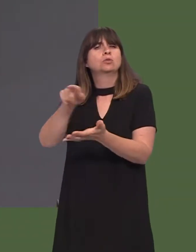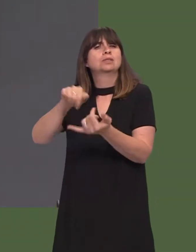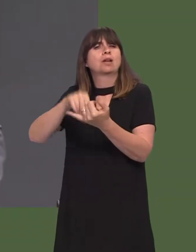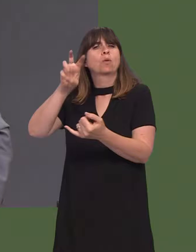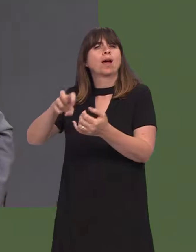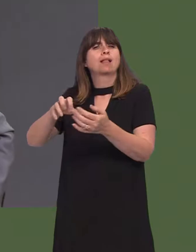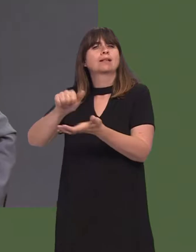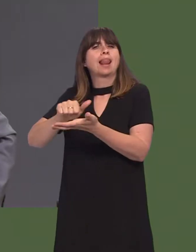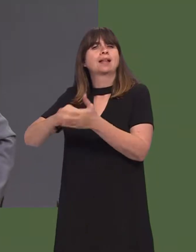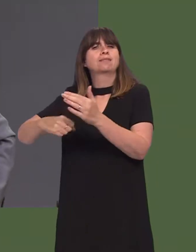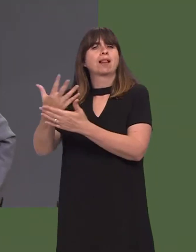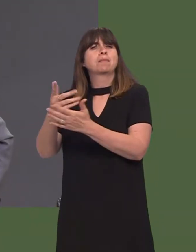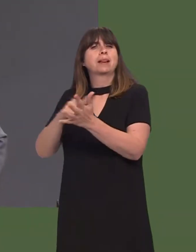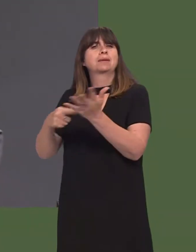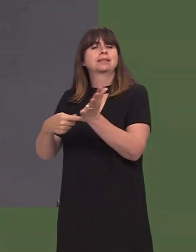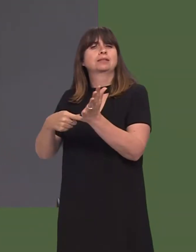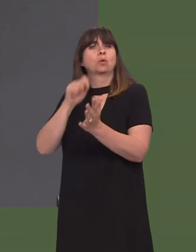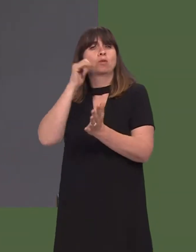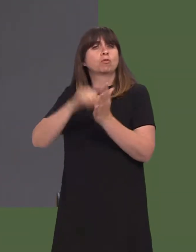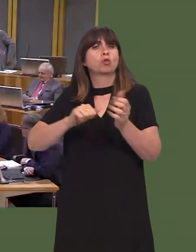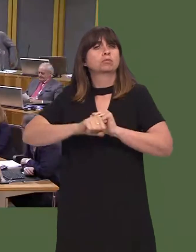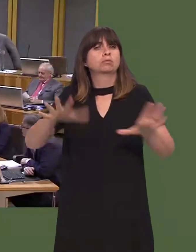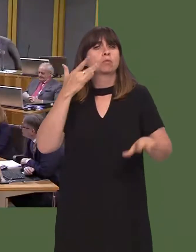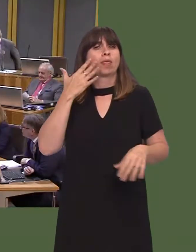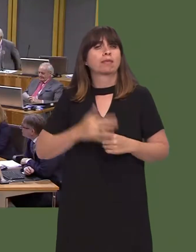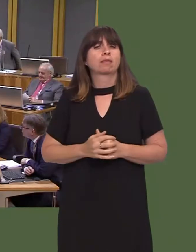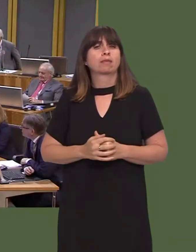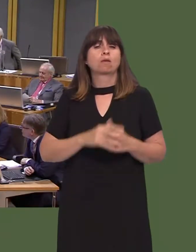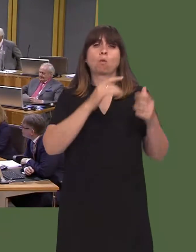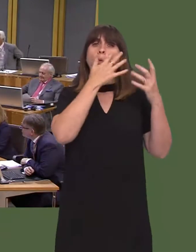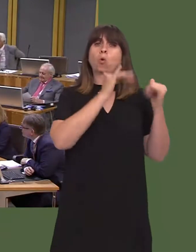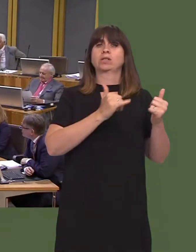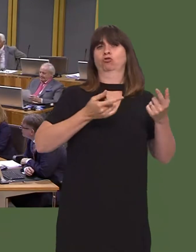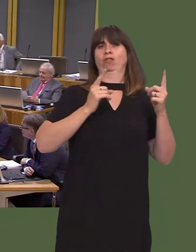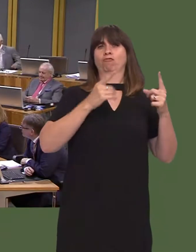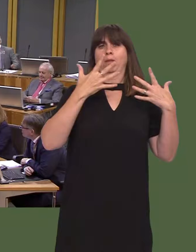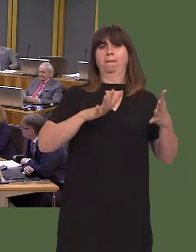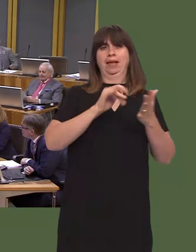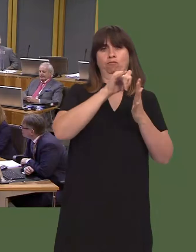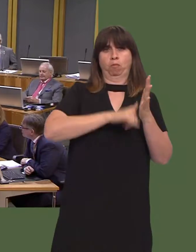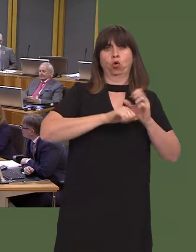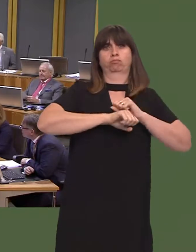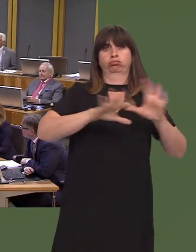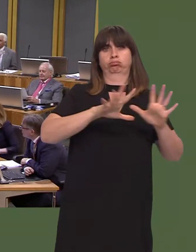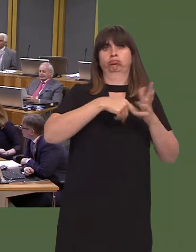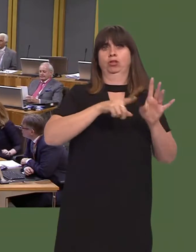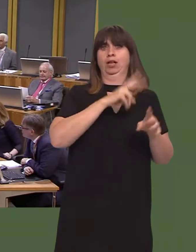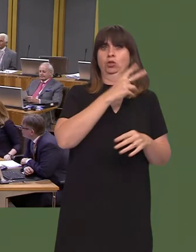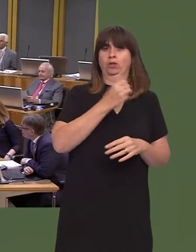Land Developments Cyf yn cael ei gyhoeddi? OAQ(5)0735(FM) Carwyn Jones: The Auditor General for Wales published his report in July of 2015 and the